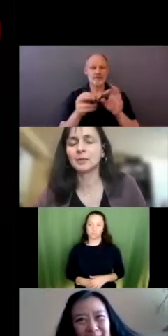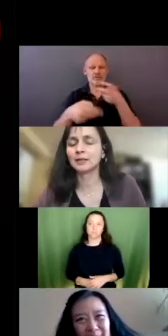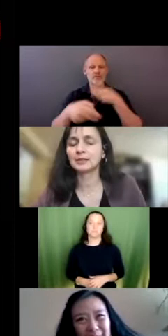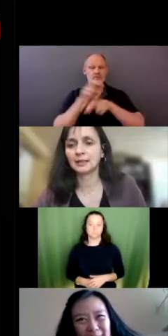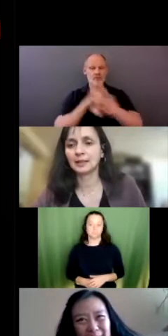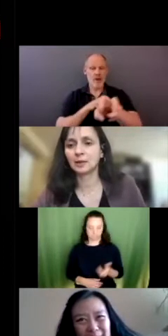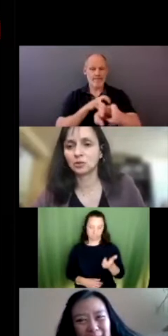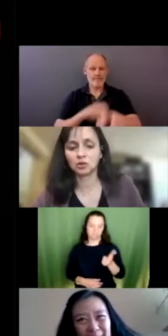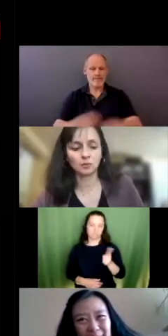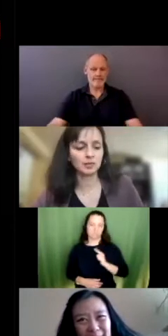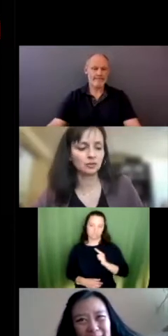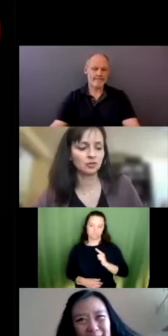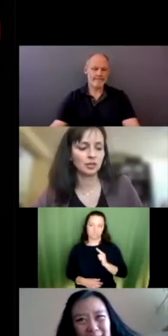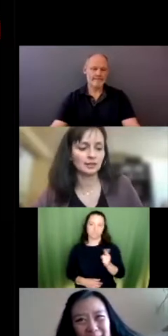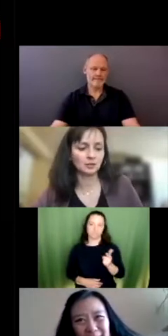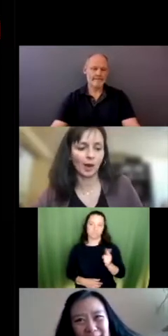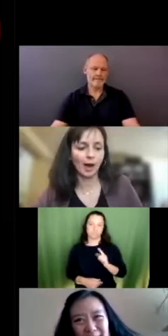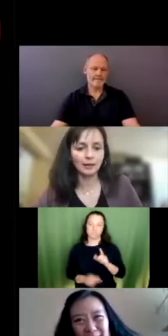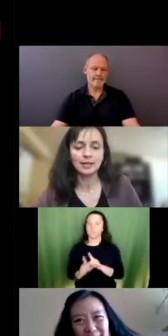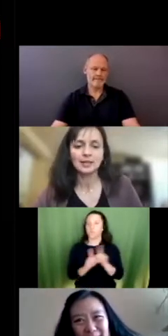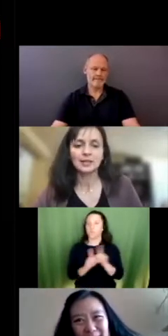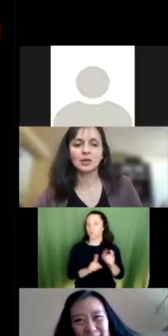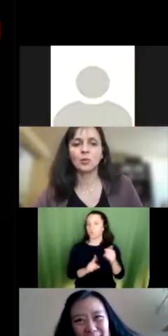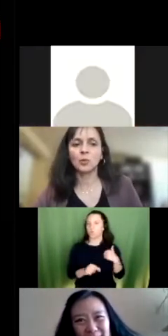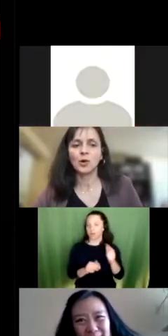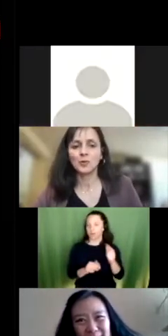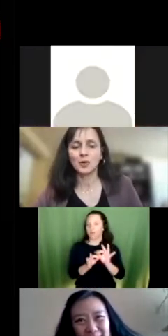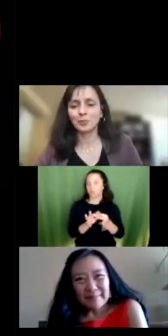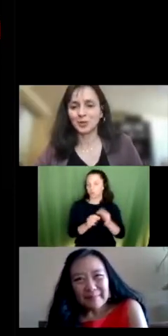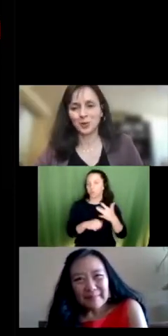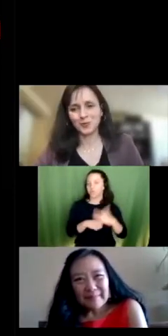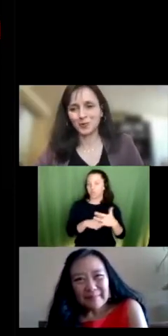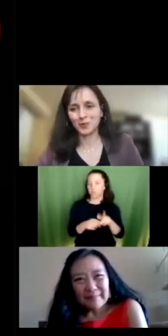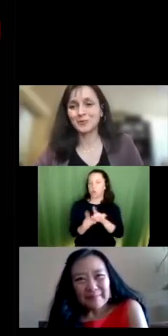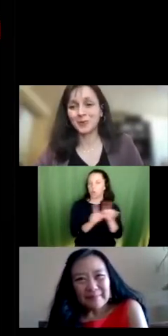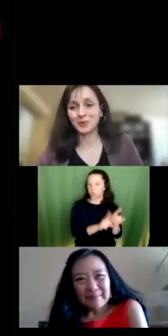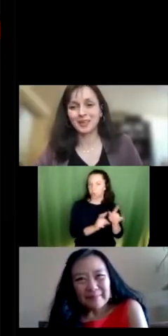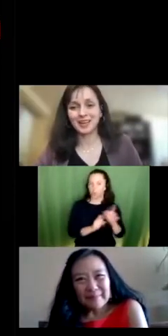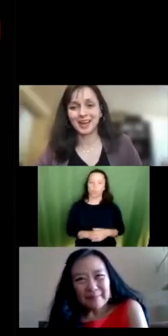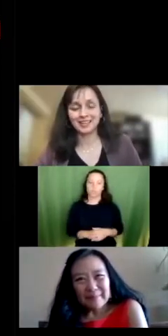American Sign Language interpretation, as well. We hope to go forward with both kinds